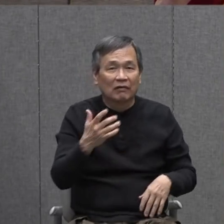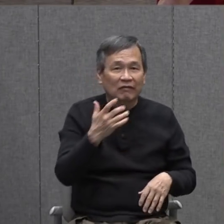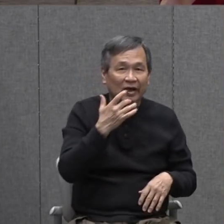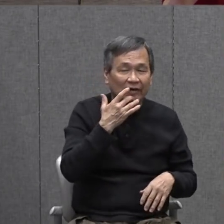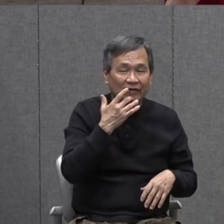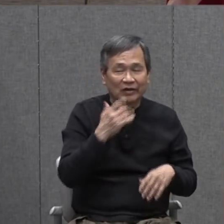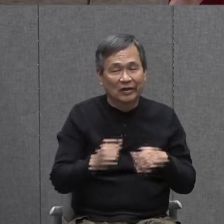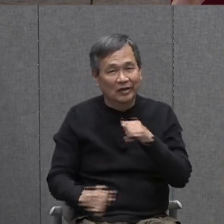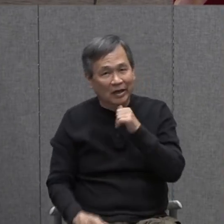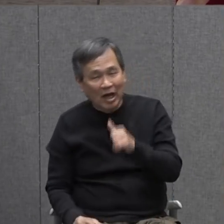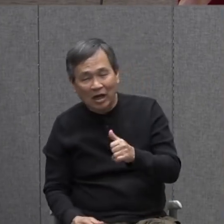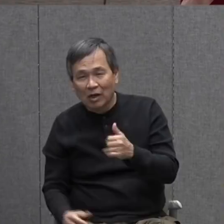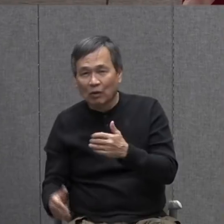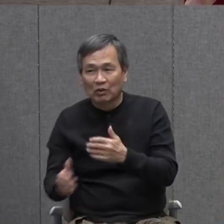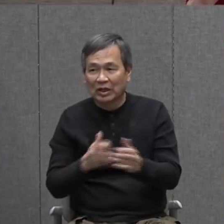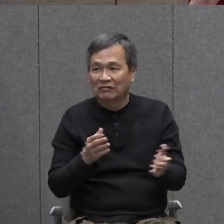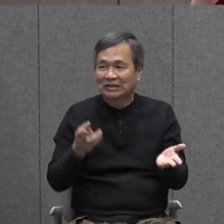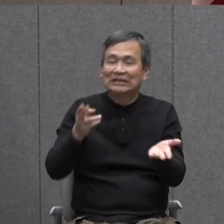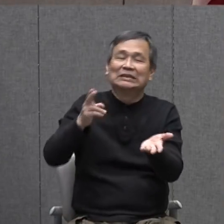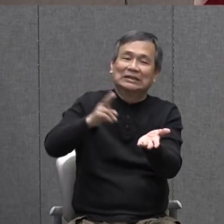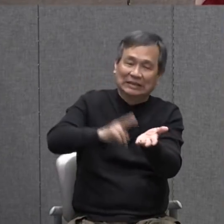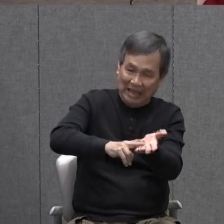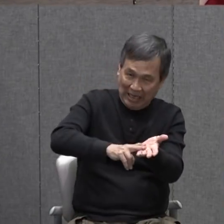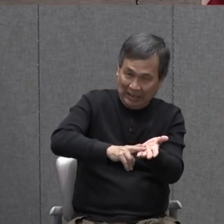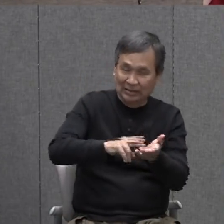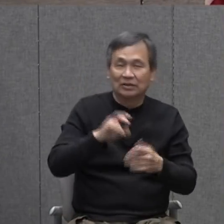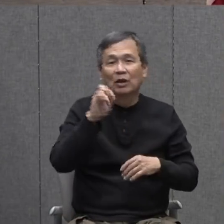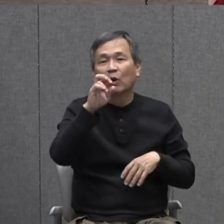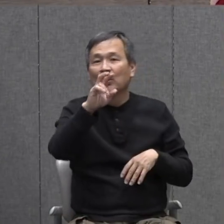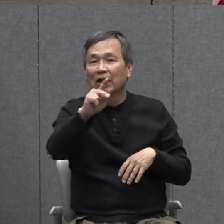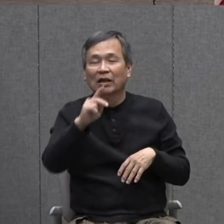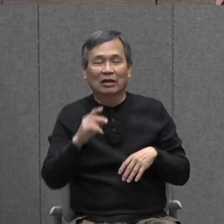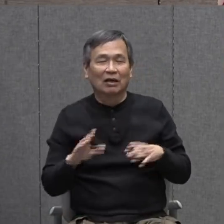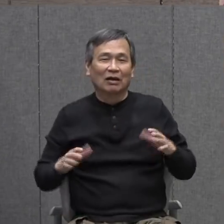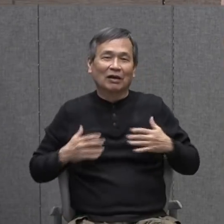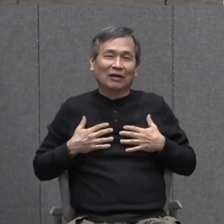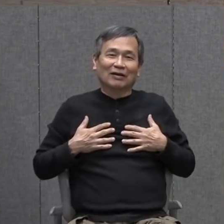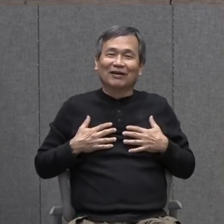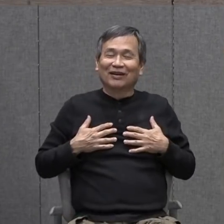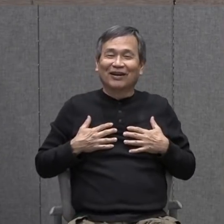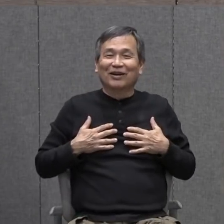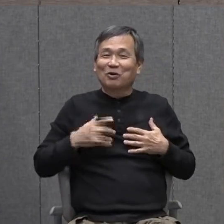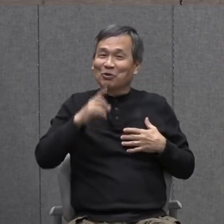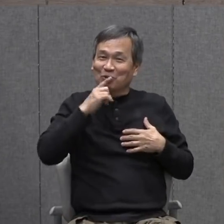I want you to sign it anyways. Artists, it has been a great pleasure to work with you today